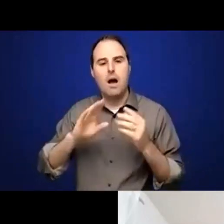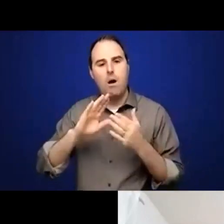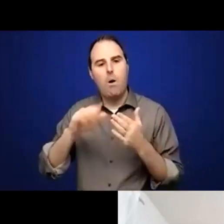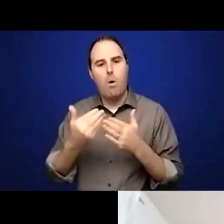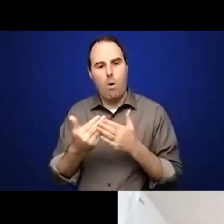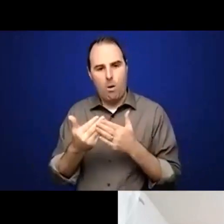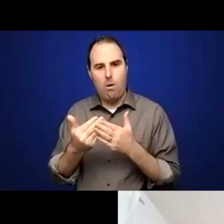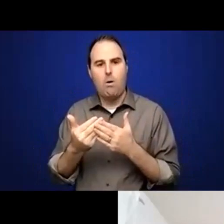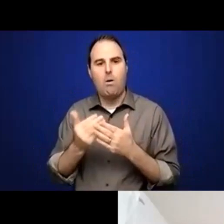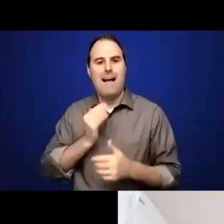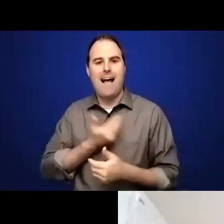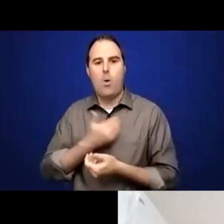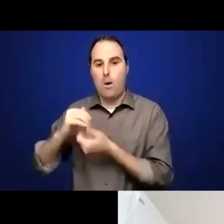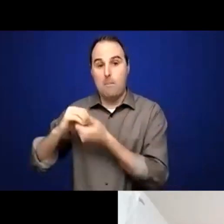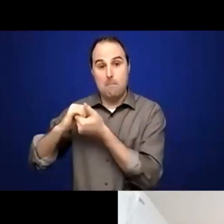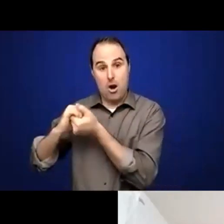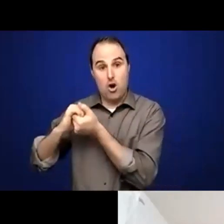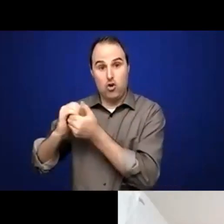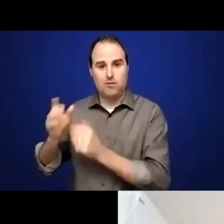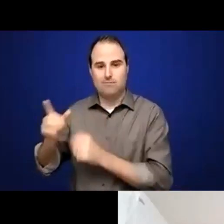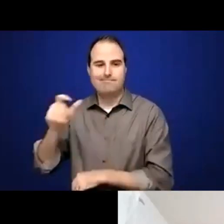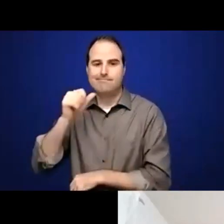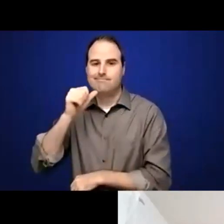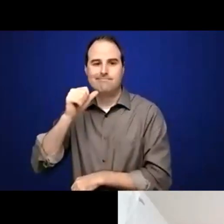they did not receive money for their participation,